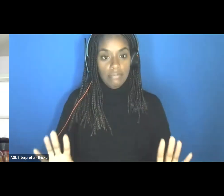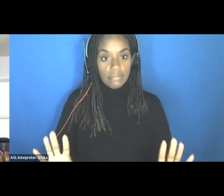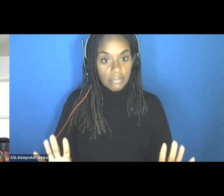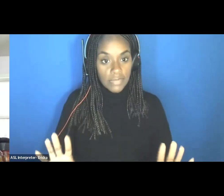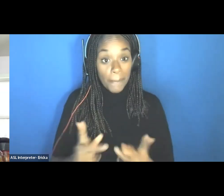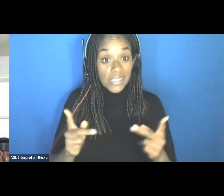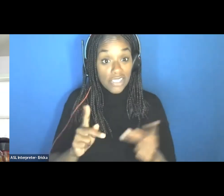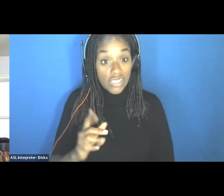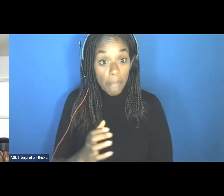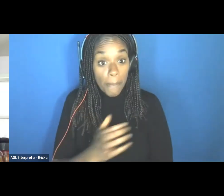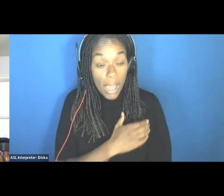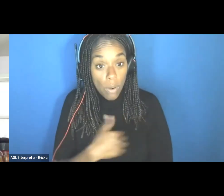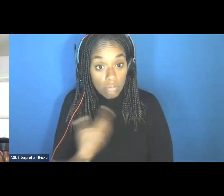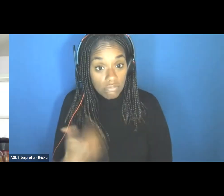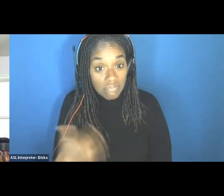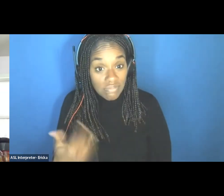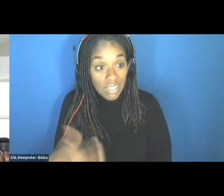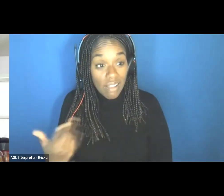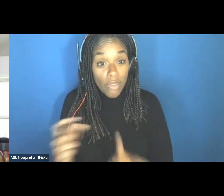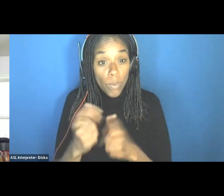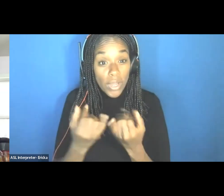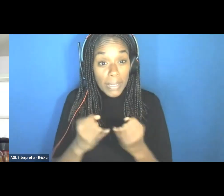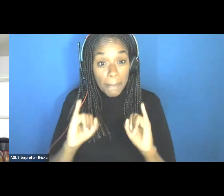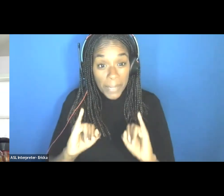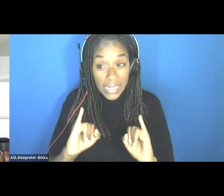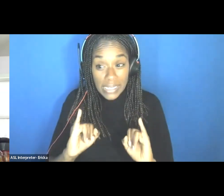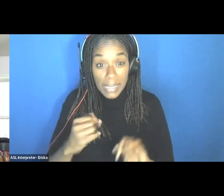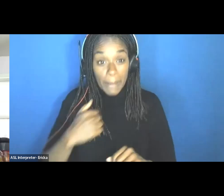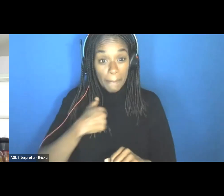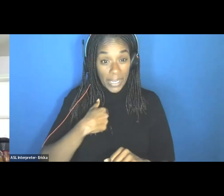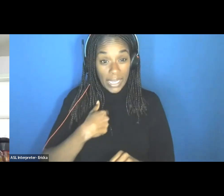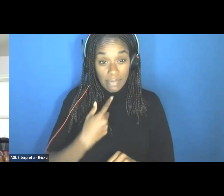But I know that I found myself and for the first time ever I was age to see other disabled people in positions of power.